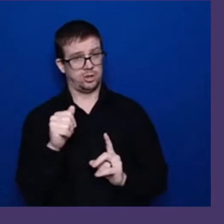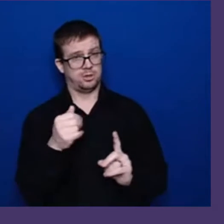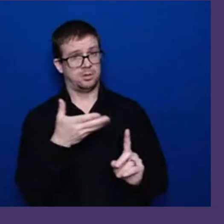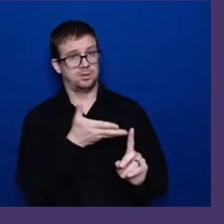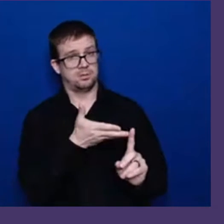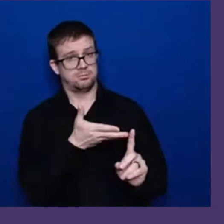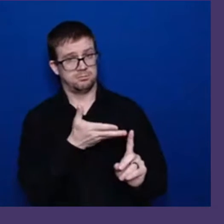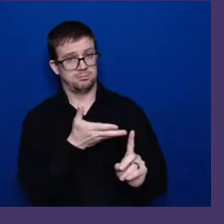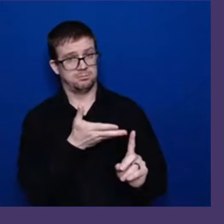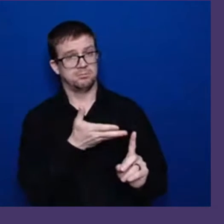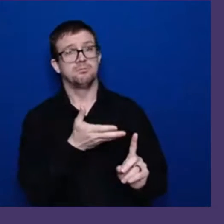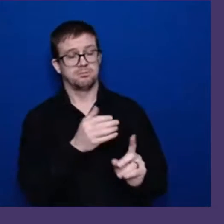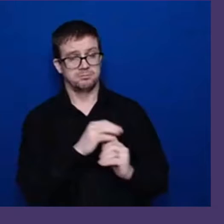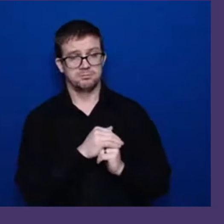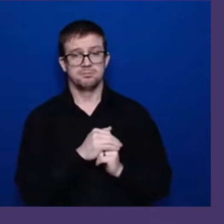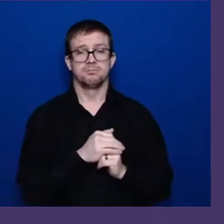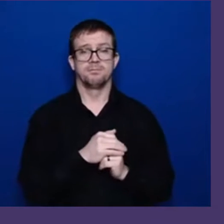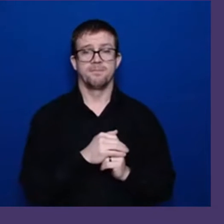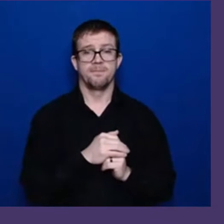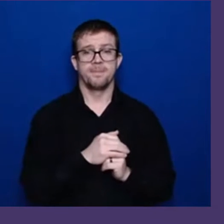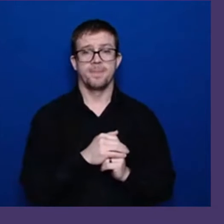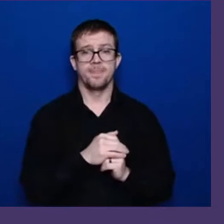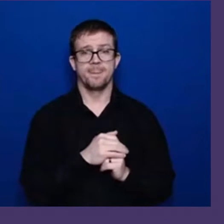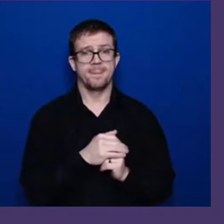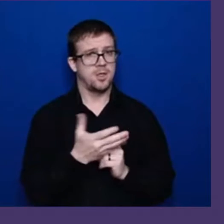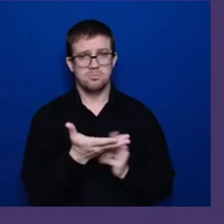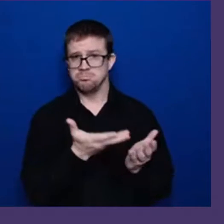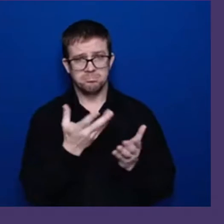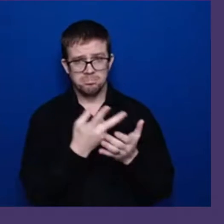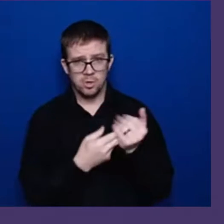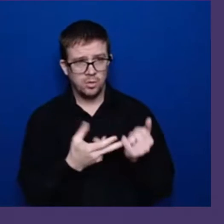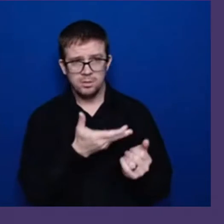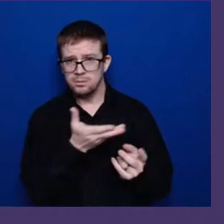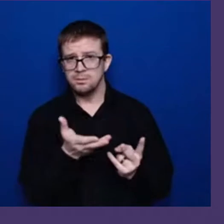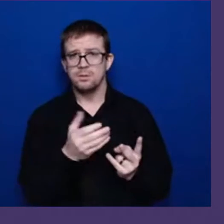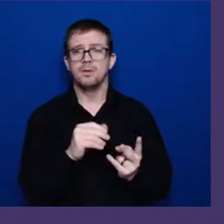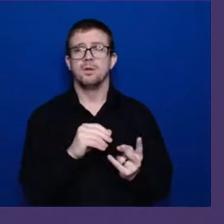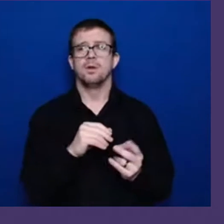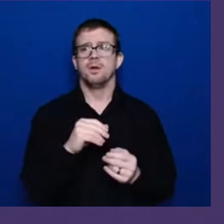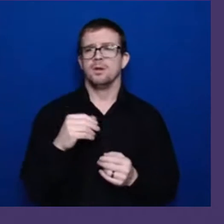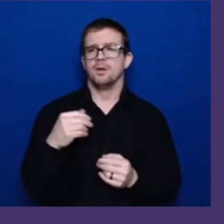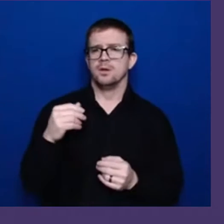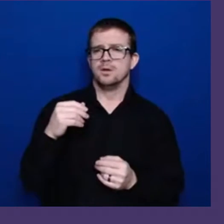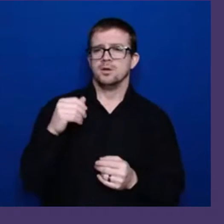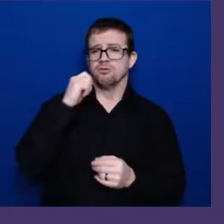Natasha Bell: Racial justice, for me, what the definition would be, is just holding people